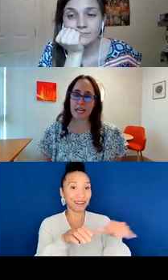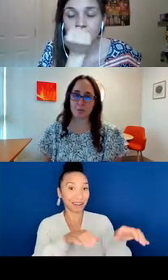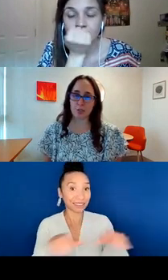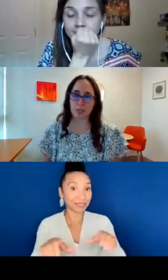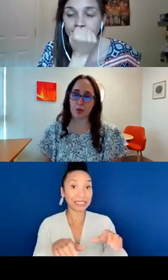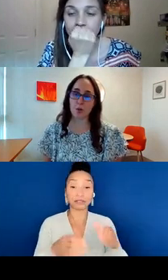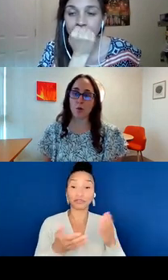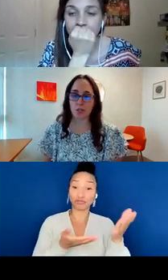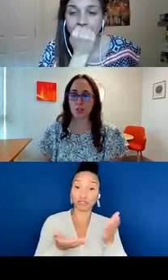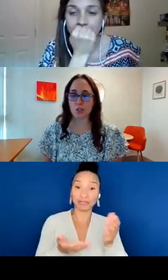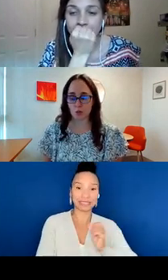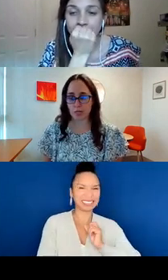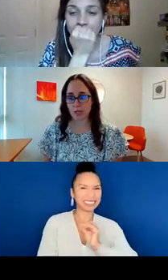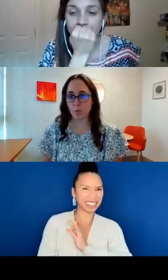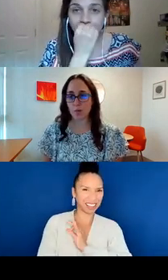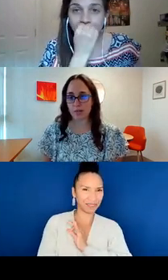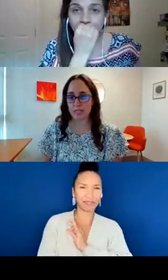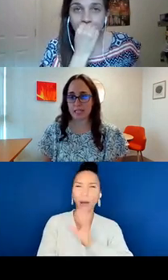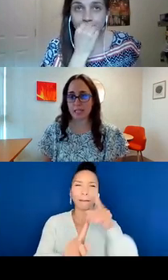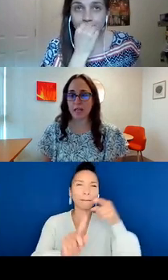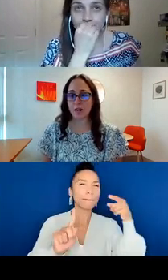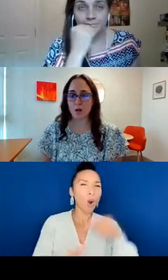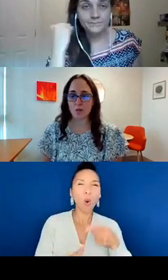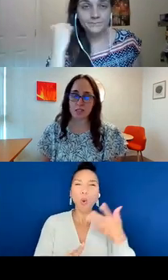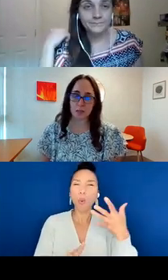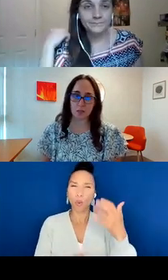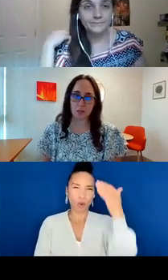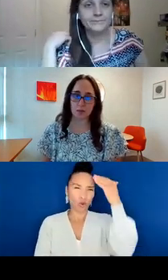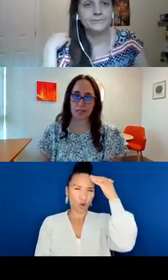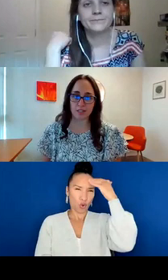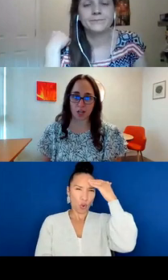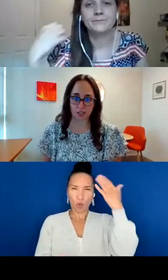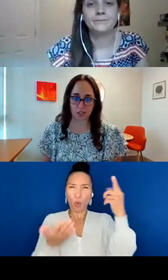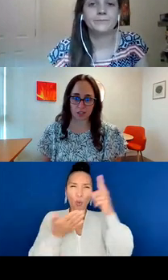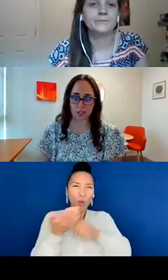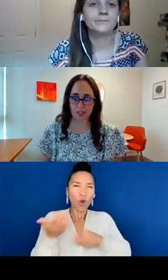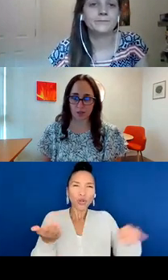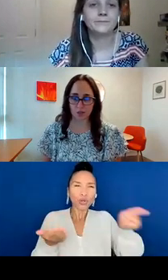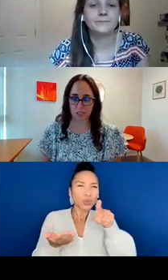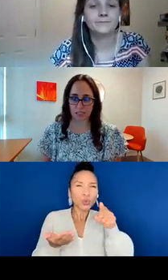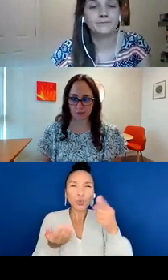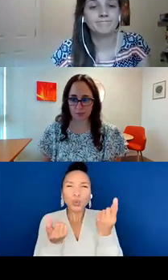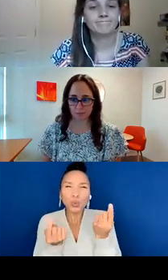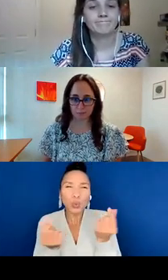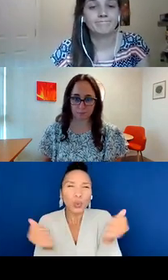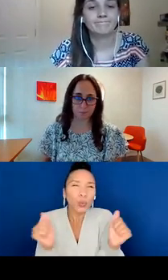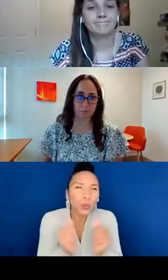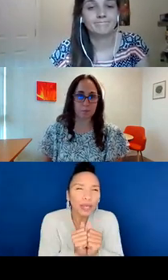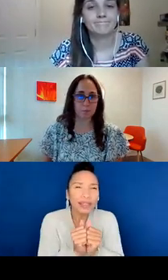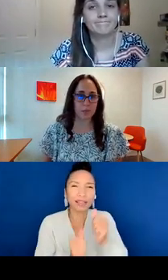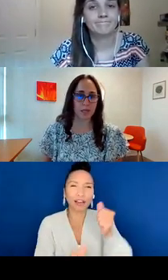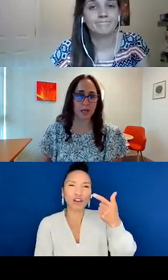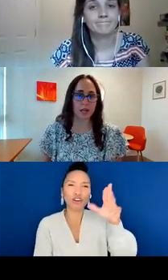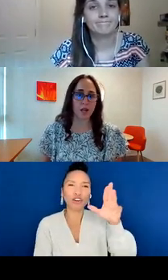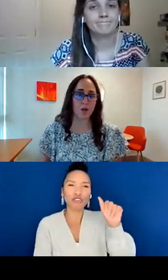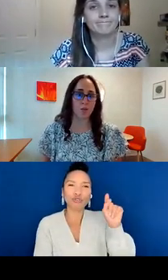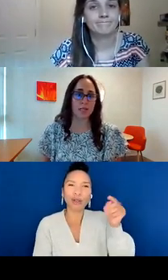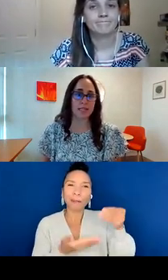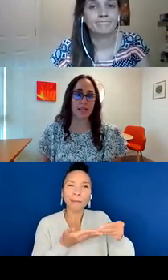looking to capture what you're doing with the OVW grant dollars that you've received.